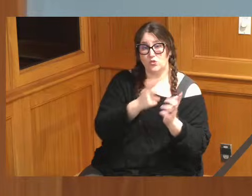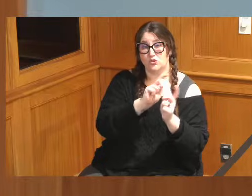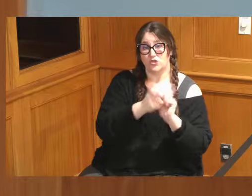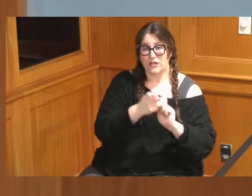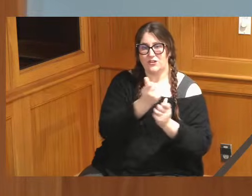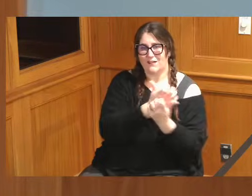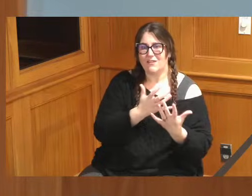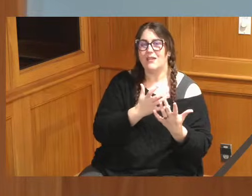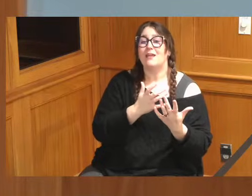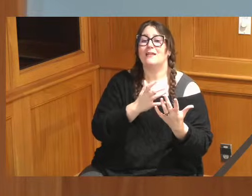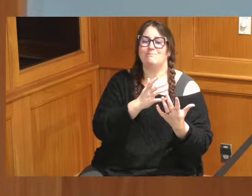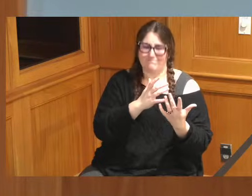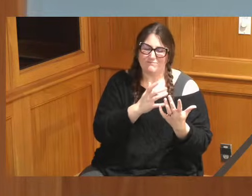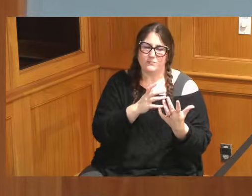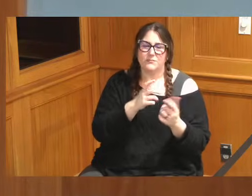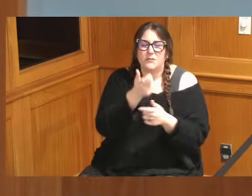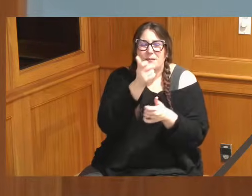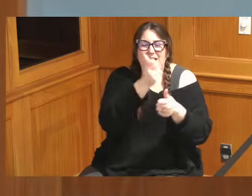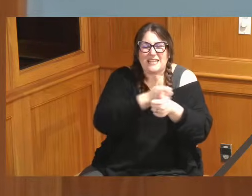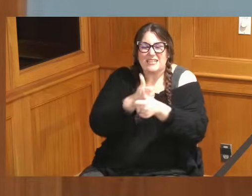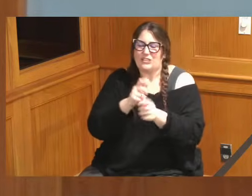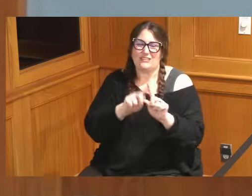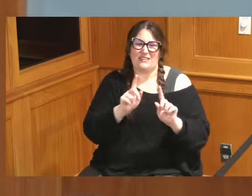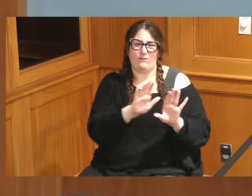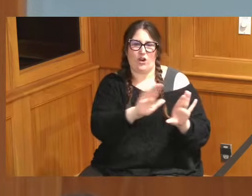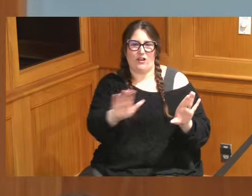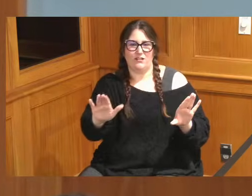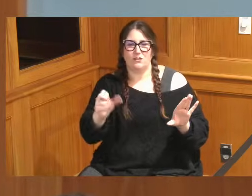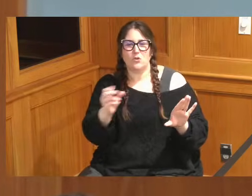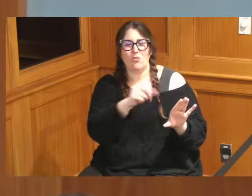Each community is a little different, but that's how they can they bring something to the table